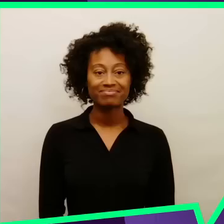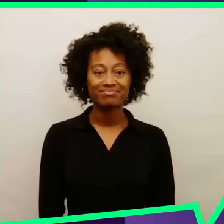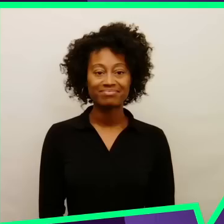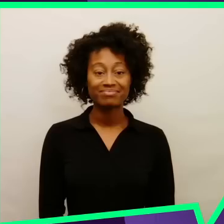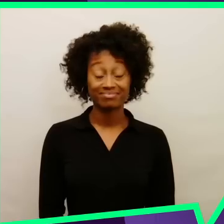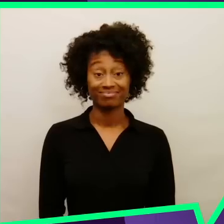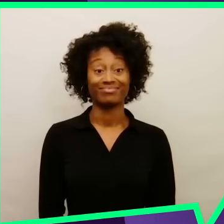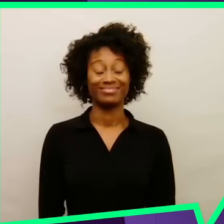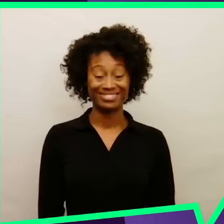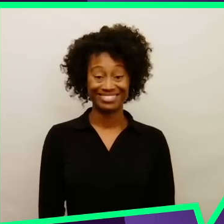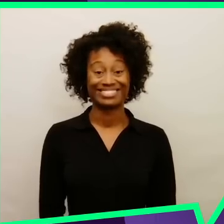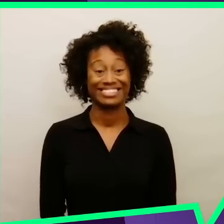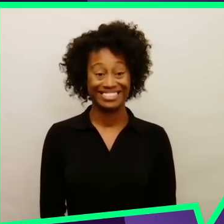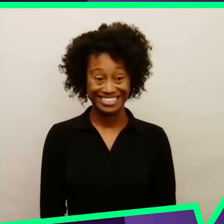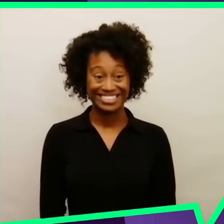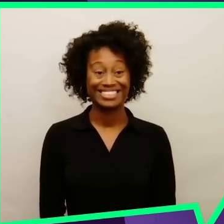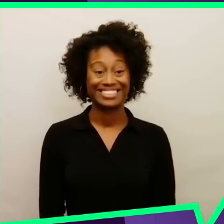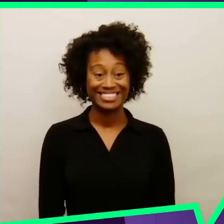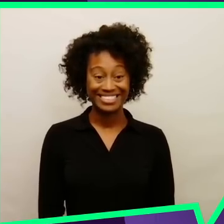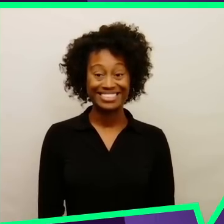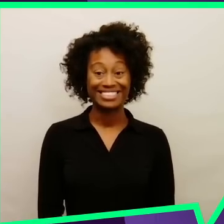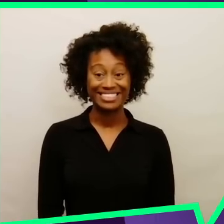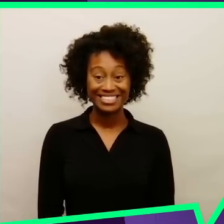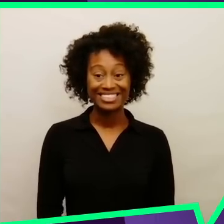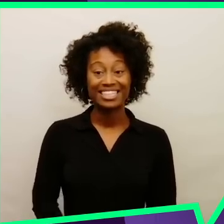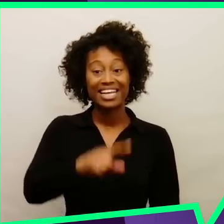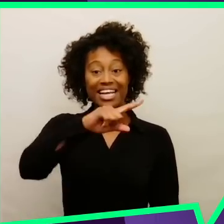Wow. OK, we got Zachary B. and then Colin.